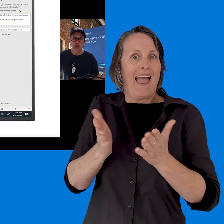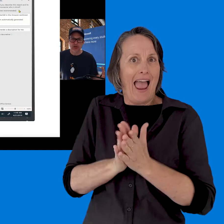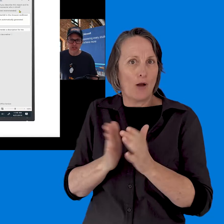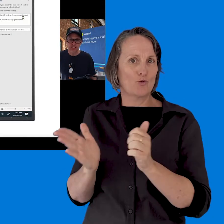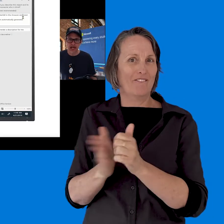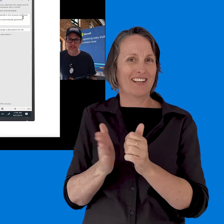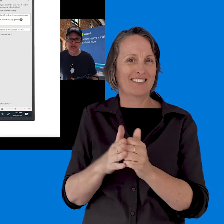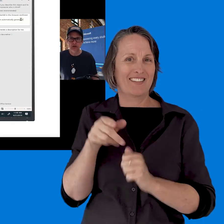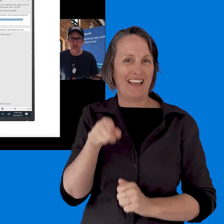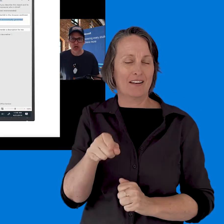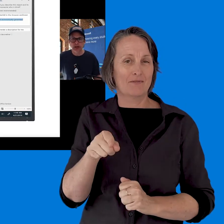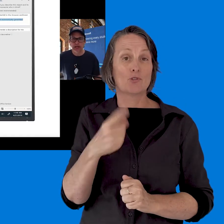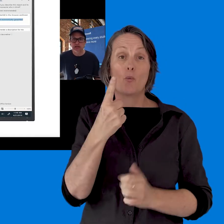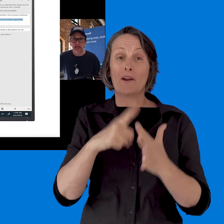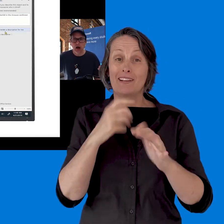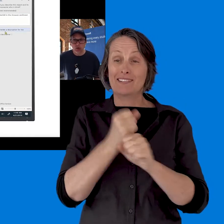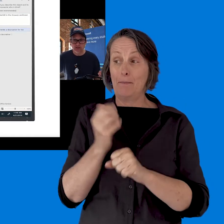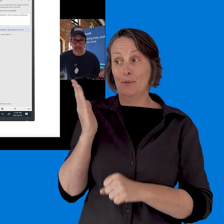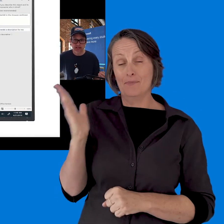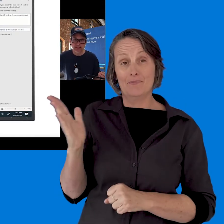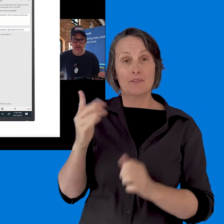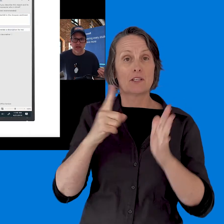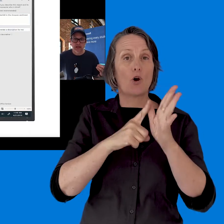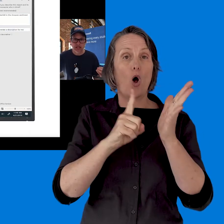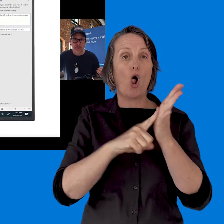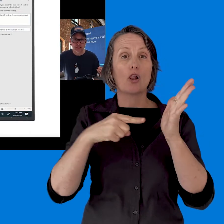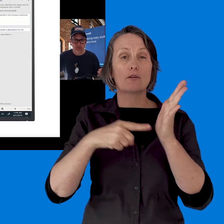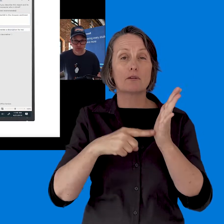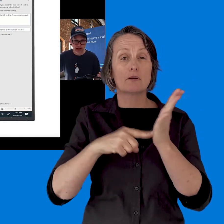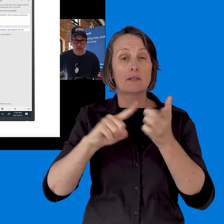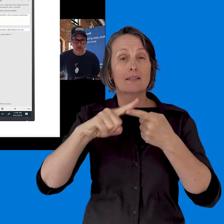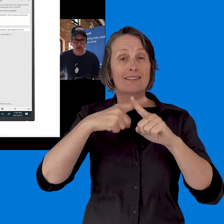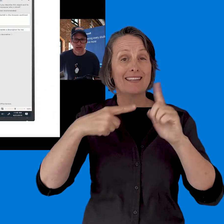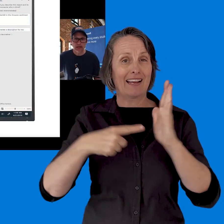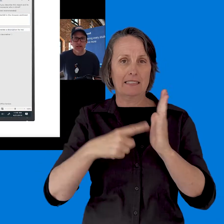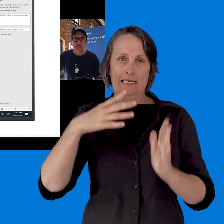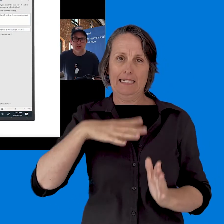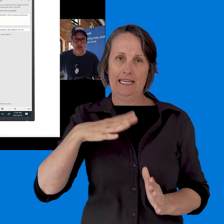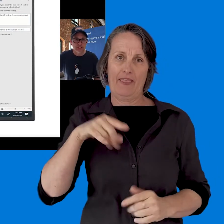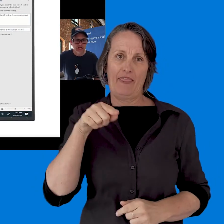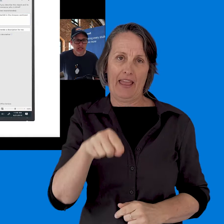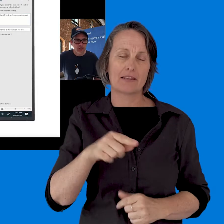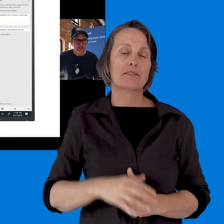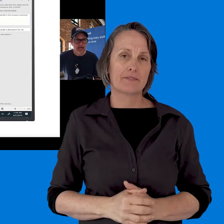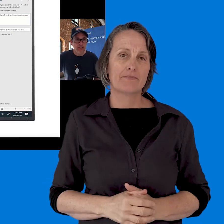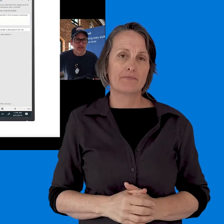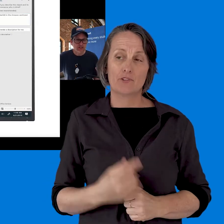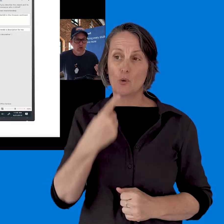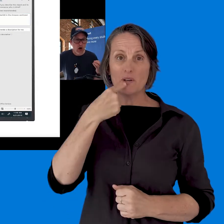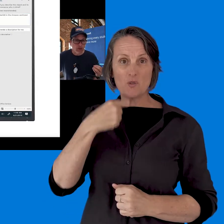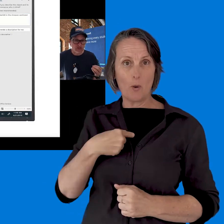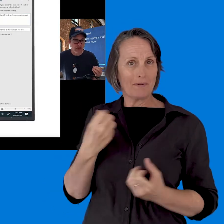So in this case here, it's showing us the old text that needs to be found. OK. So you can see here it's saying that there's no old